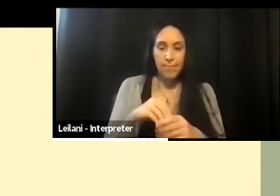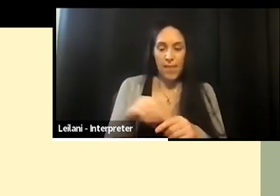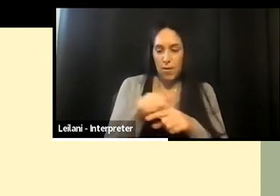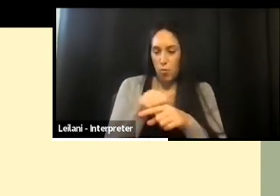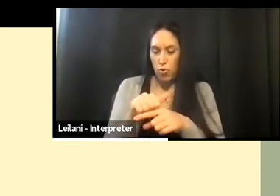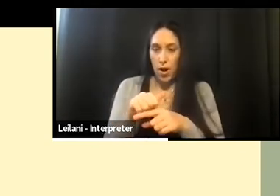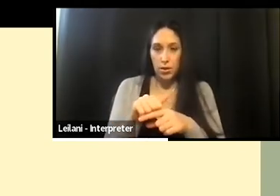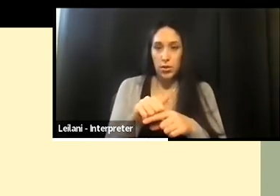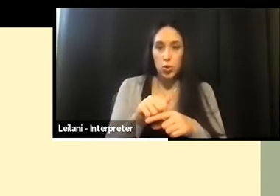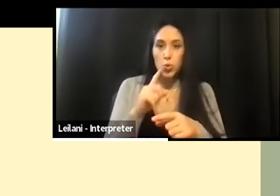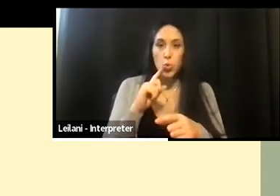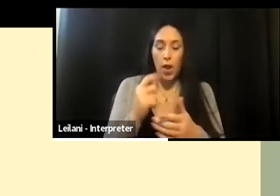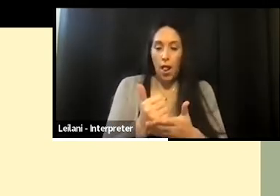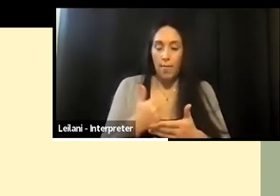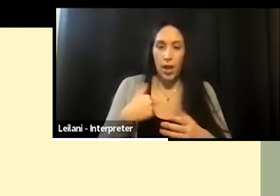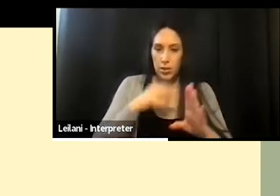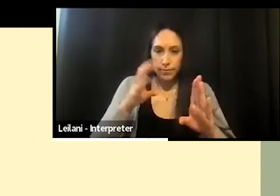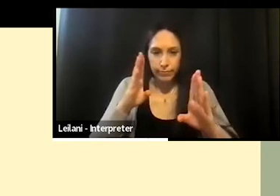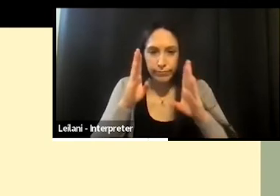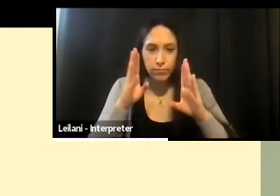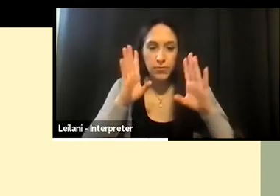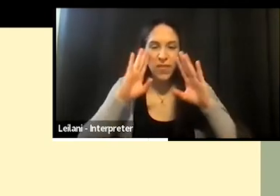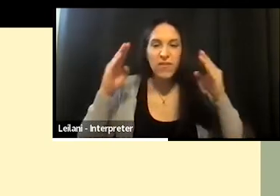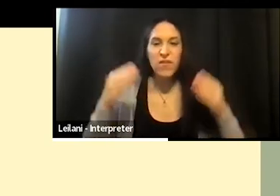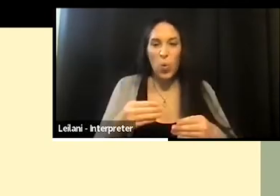so what becomes activated is the primordial cortex